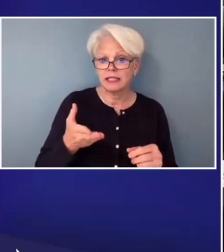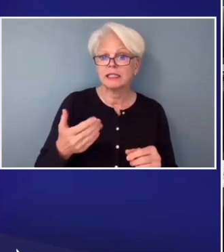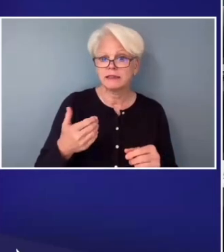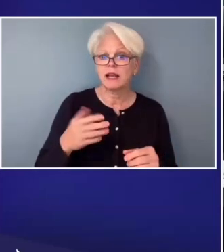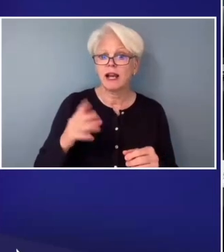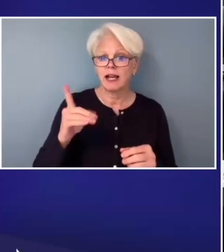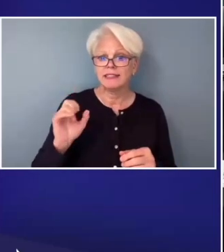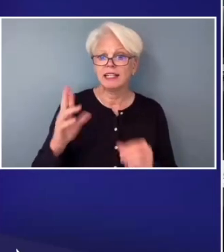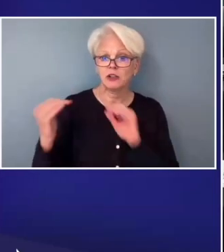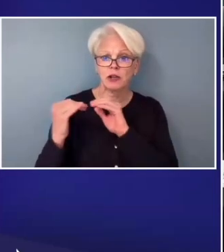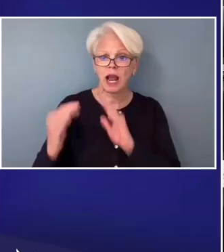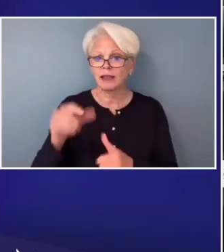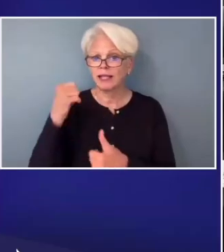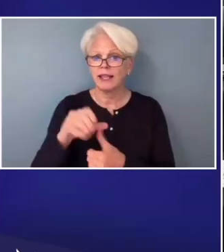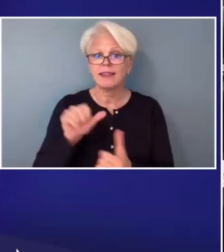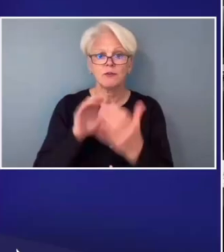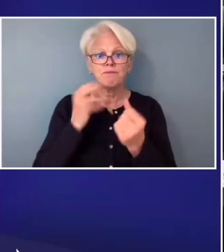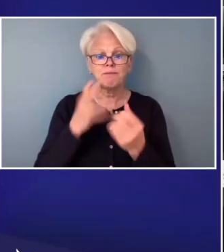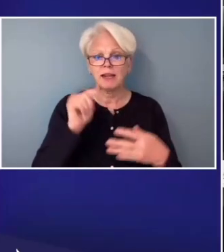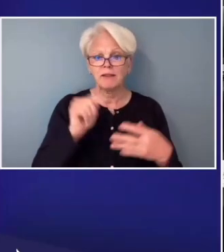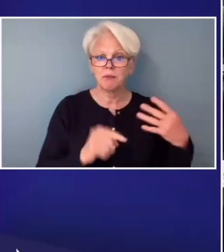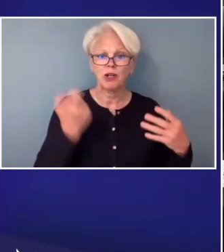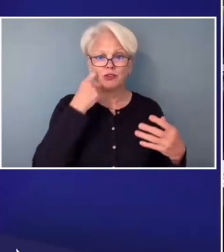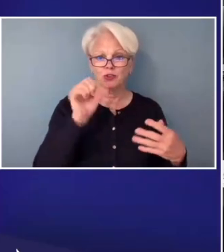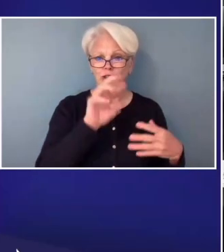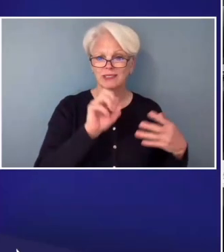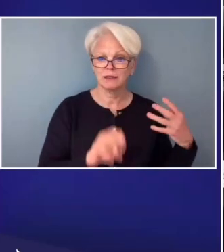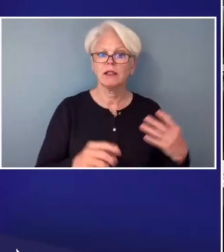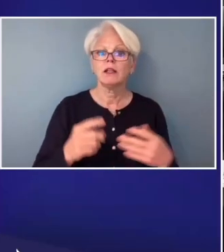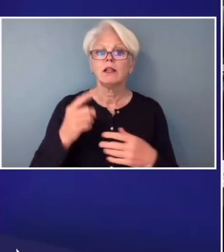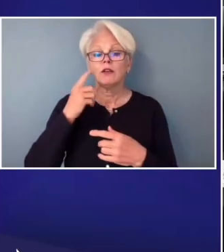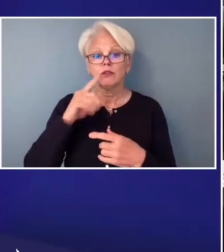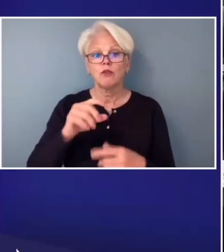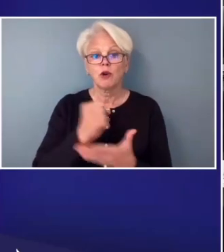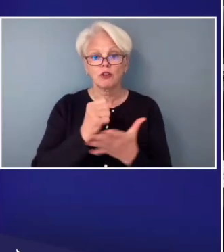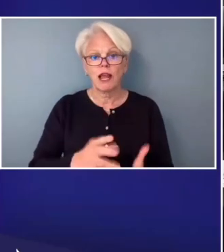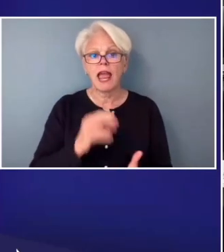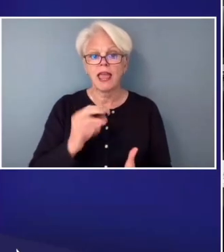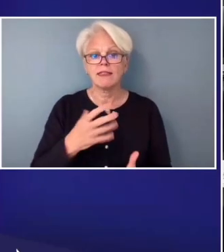many of the points that you've already laid out for accreditors and their complaint policy. So I would encourage you to take a look at that.